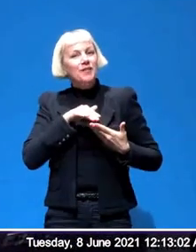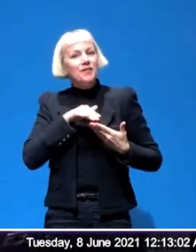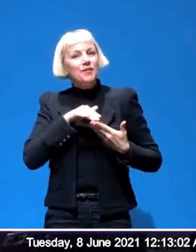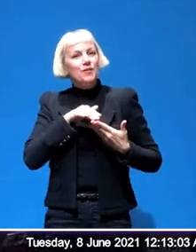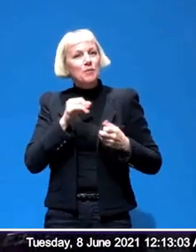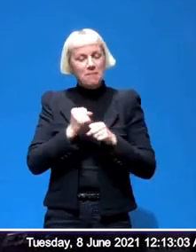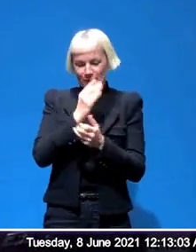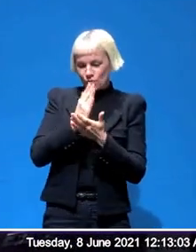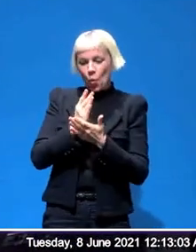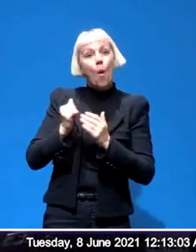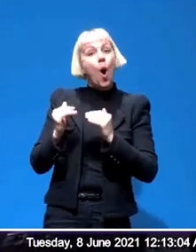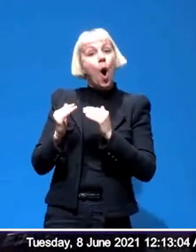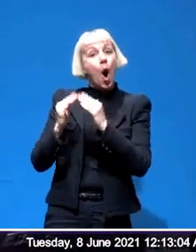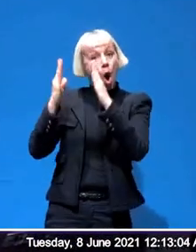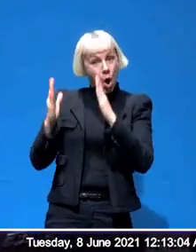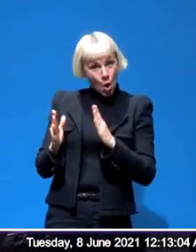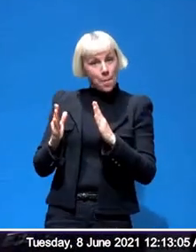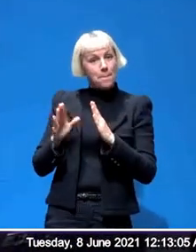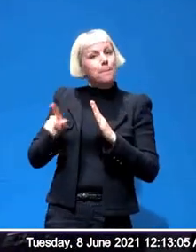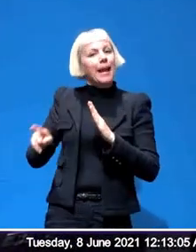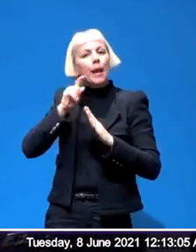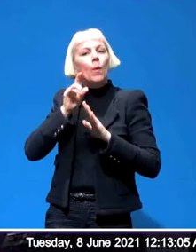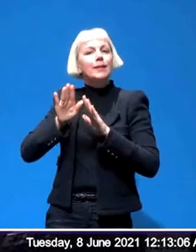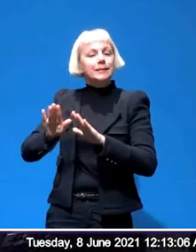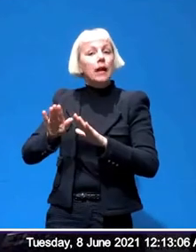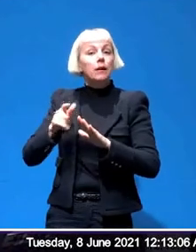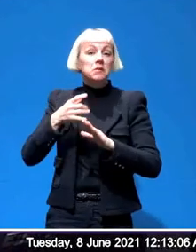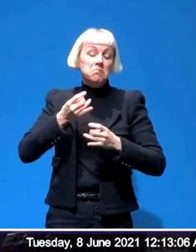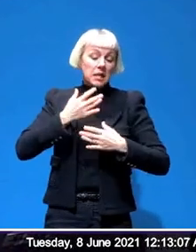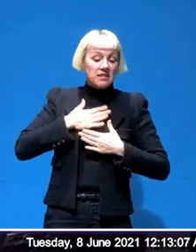home at North Haven, he will stay in, even after Graham --- if Graham and I